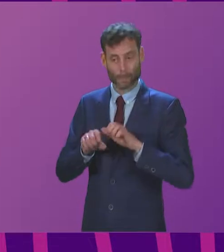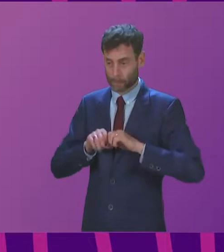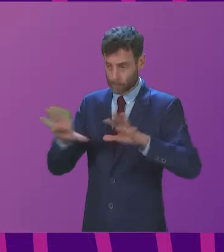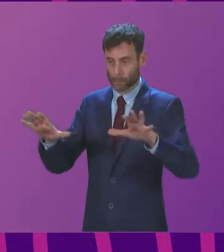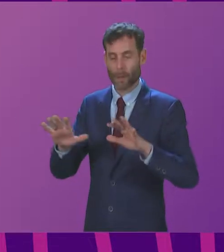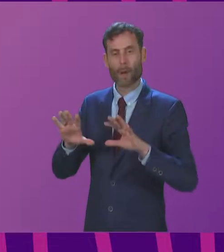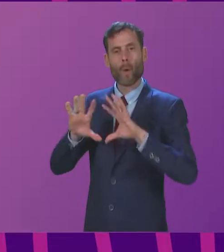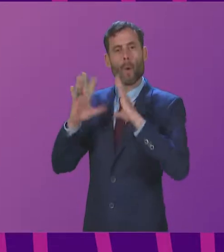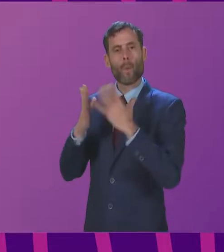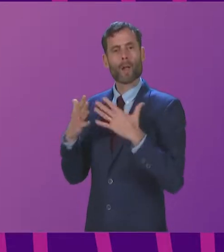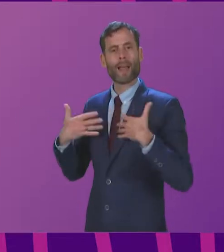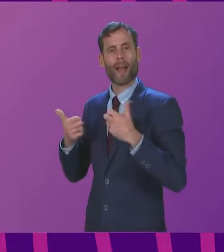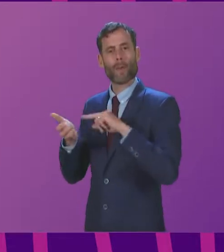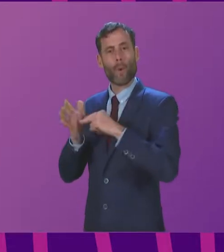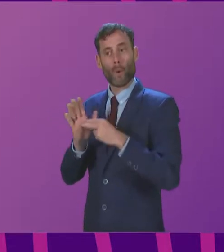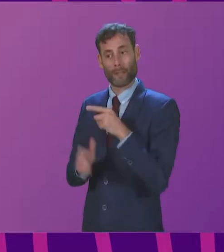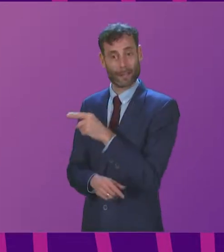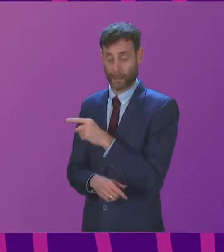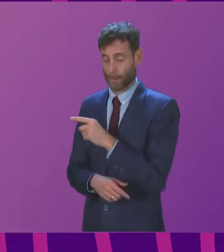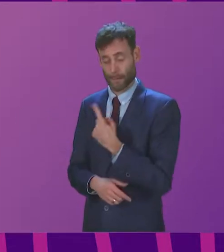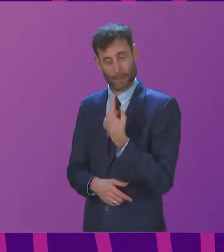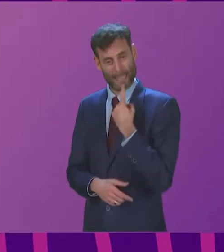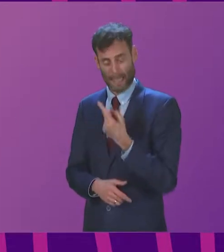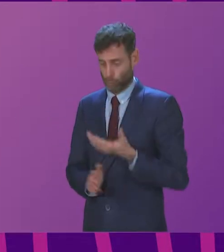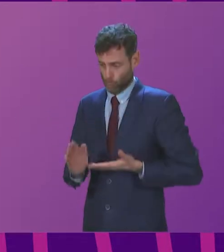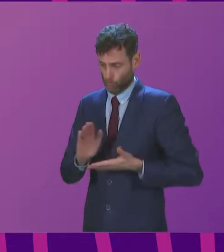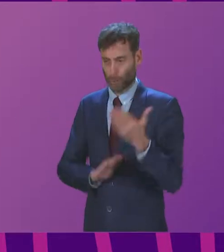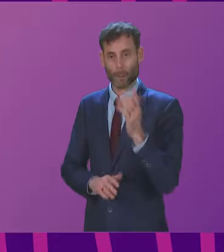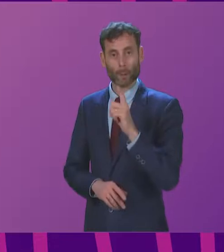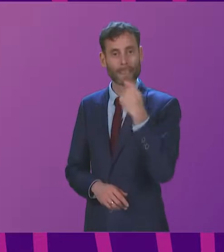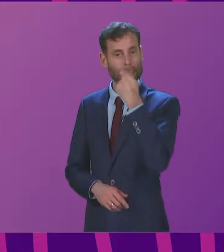that the most effective way to reduce transmission of the virus is testing. However,